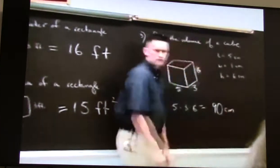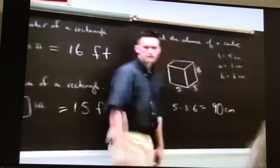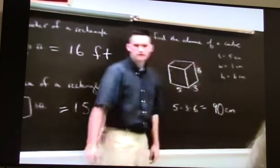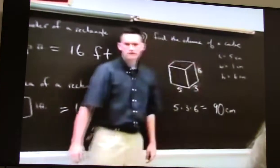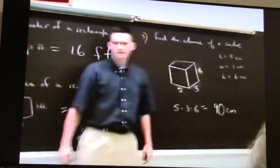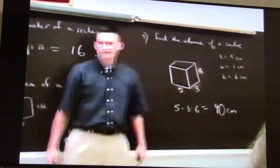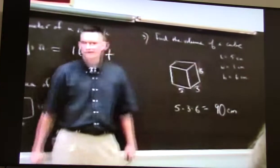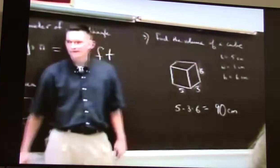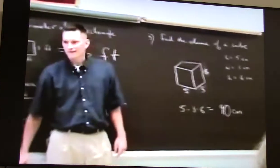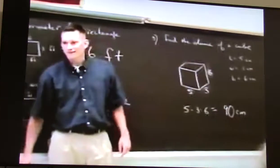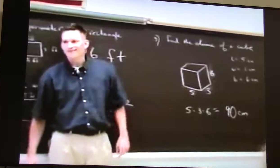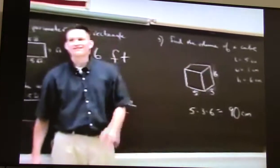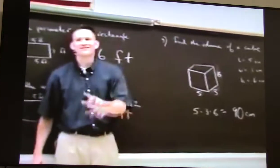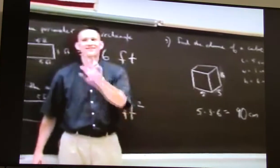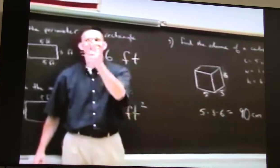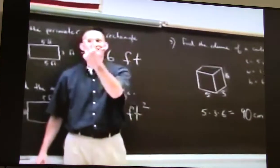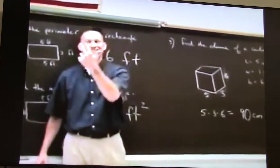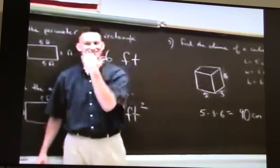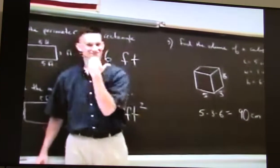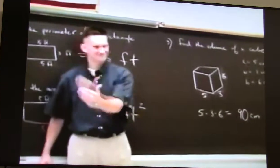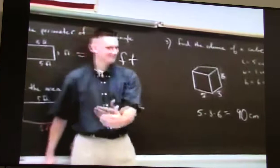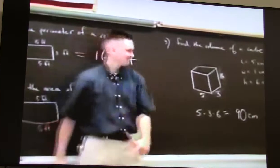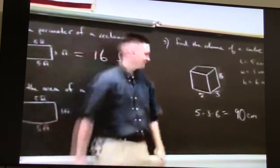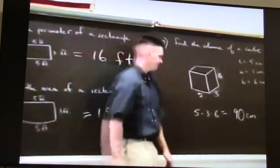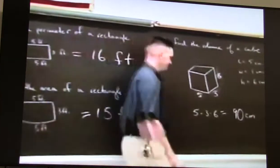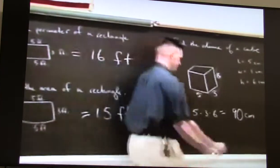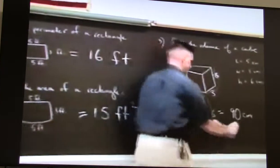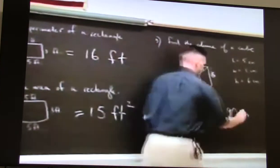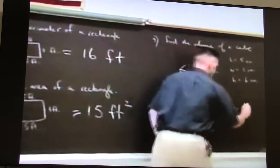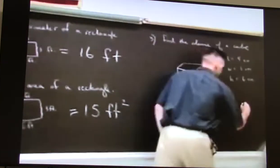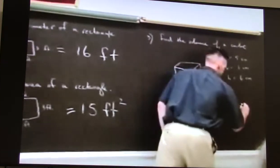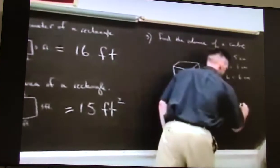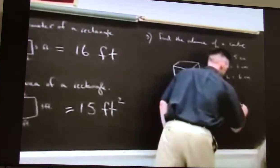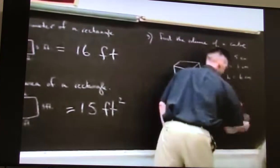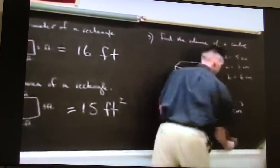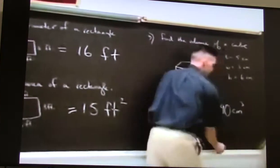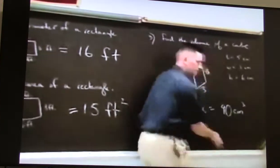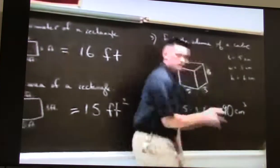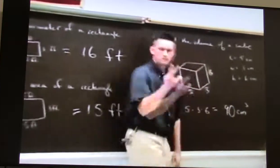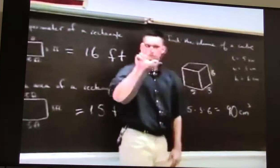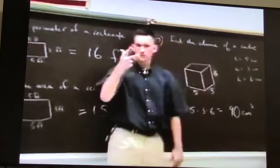you 90. so you have 90cm cubed. Cubed why?